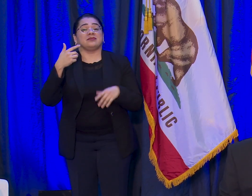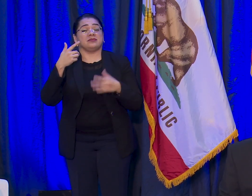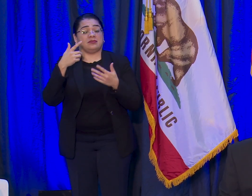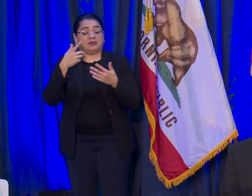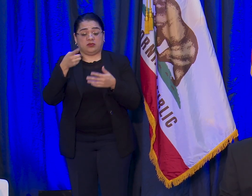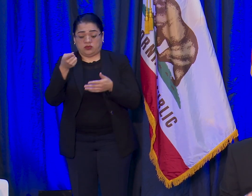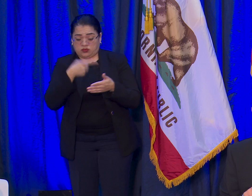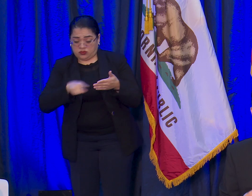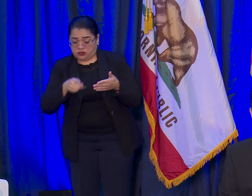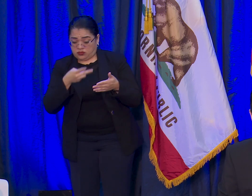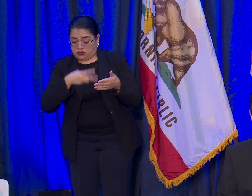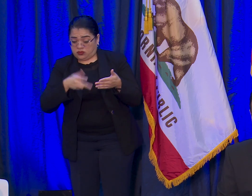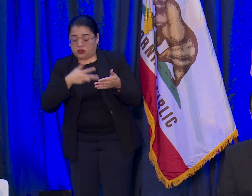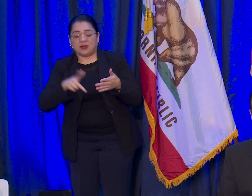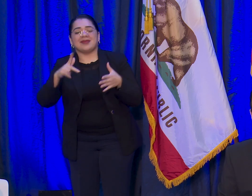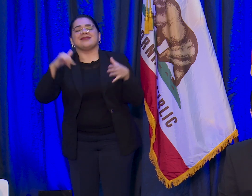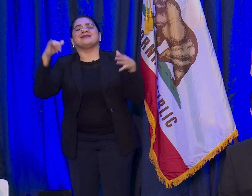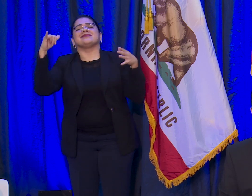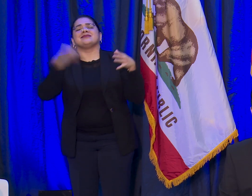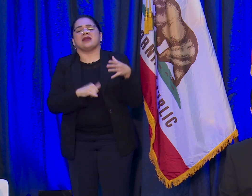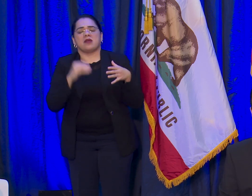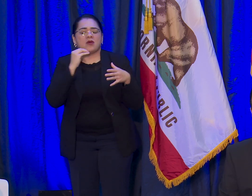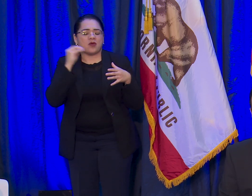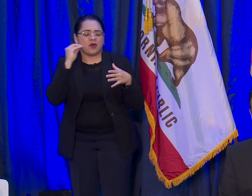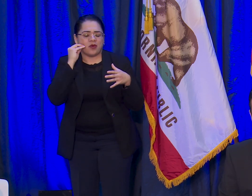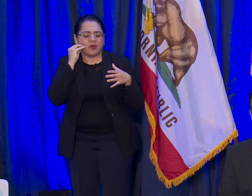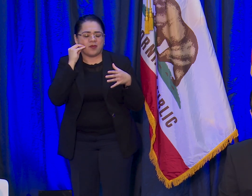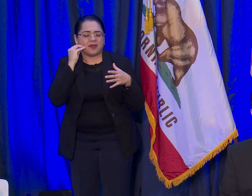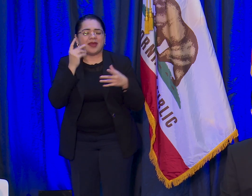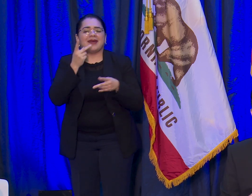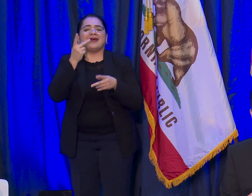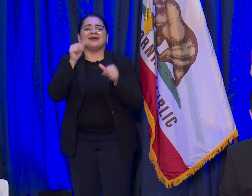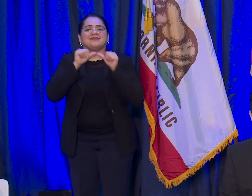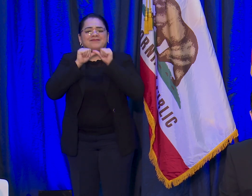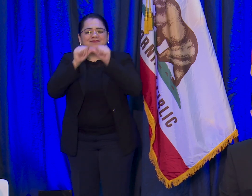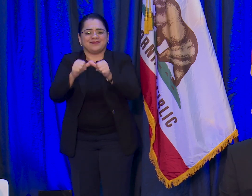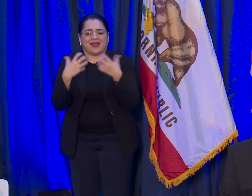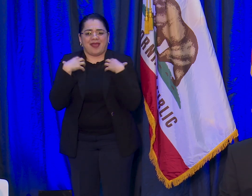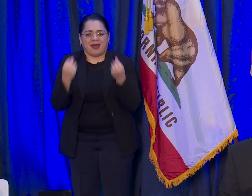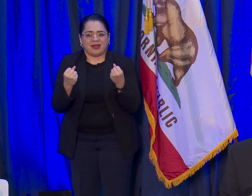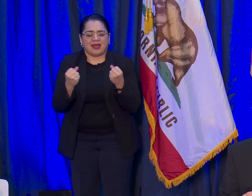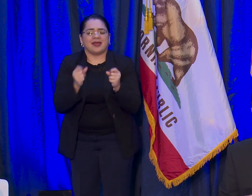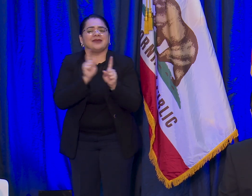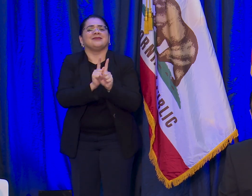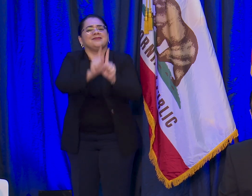home, try our best to stay healthy, and social distance, or we're gonna fail at